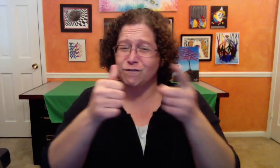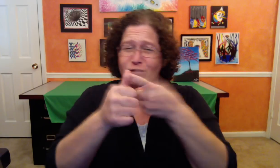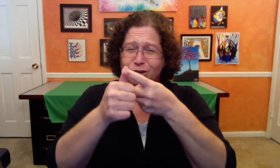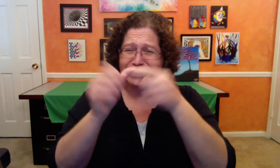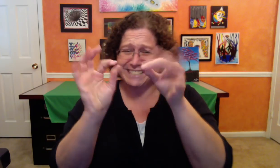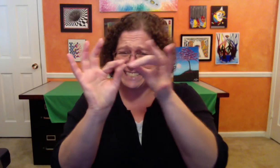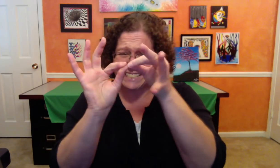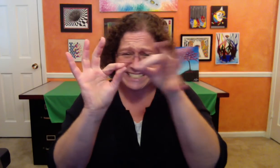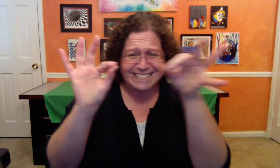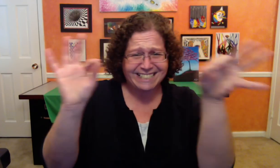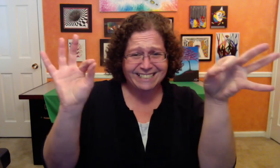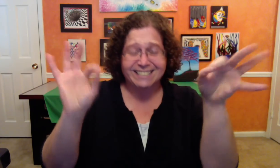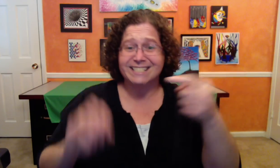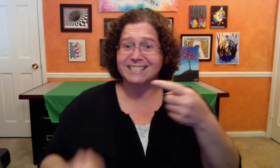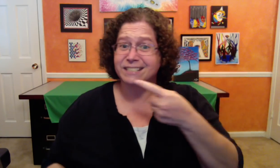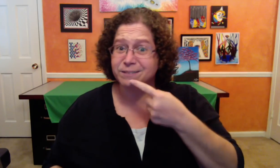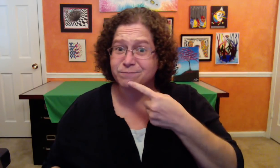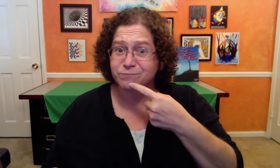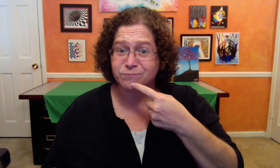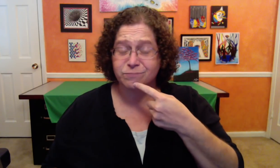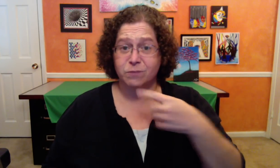The first sentence of the First Amendment was phrased,